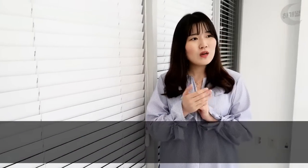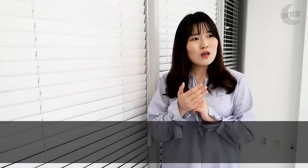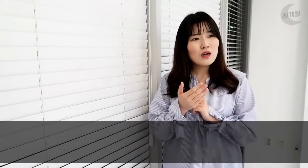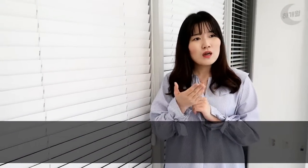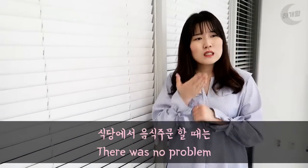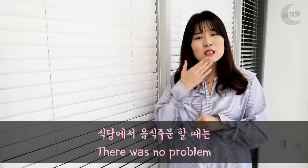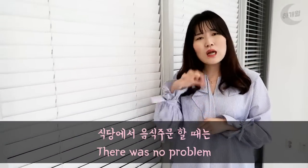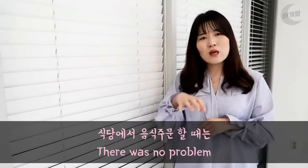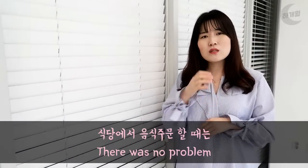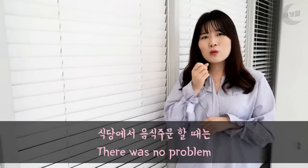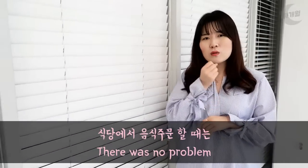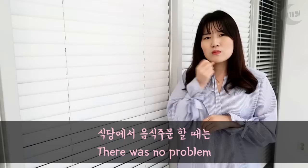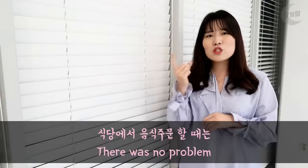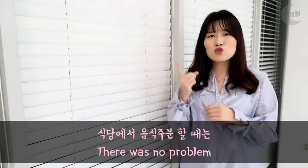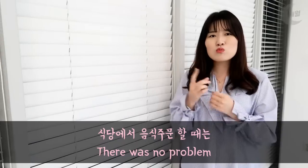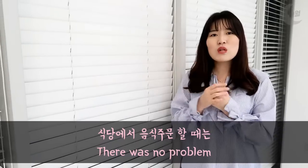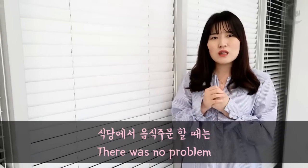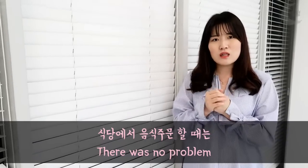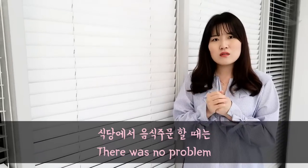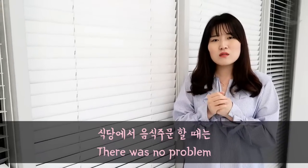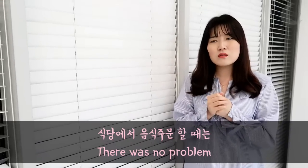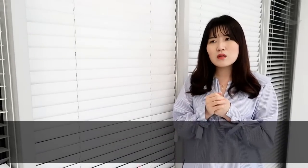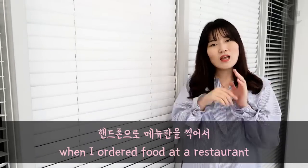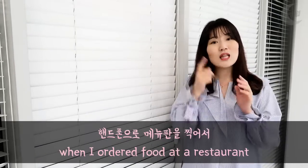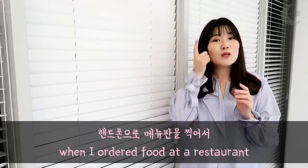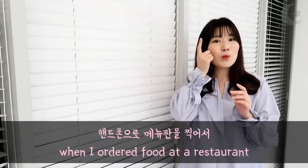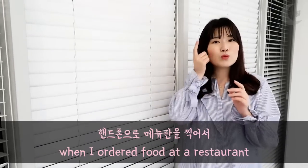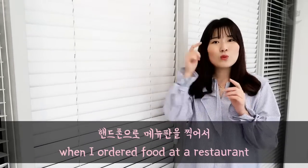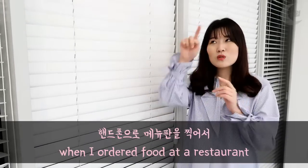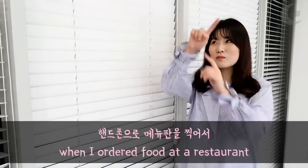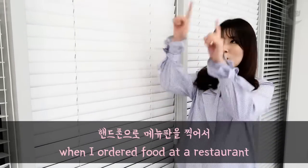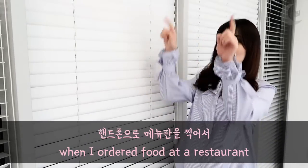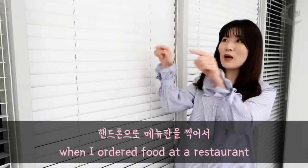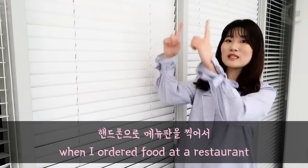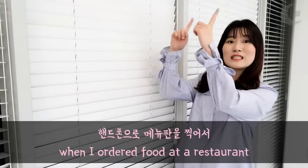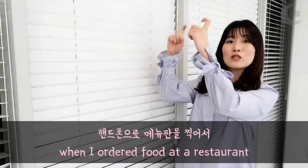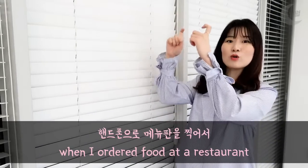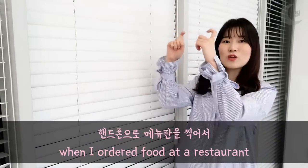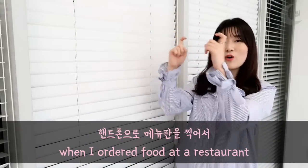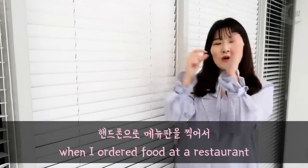There was no problem when I ordered food at a restaurant